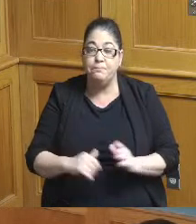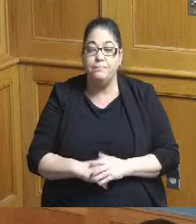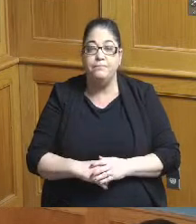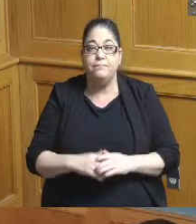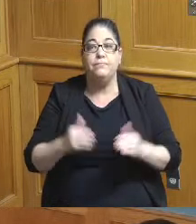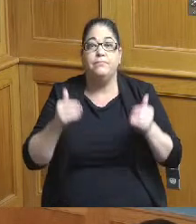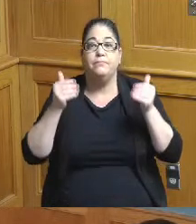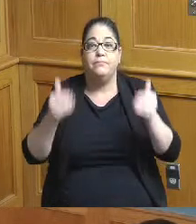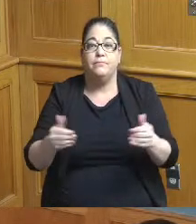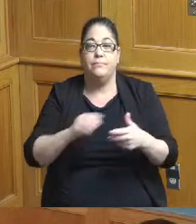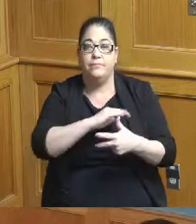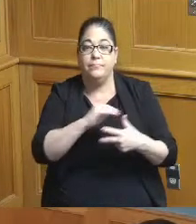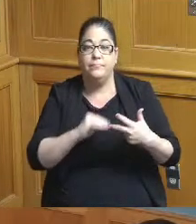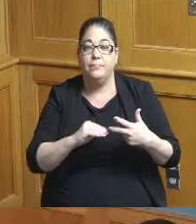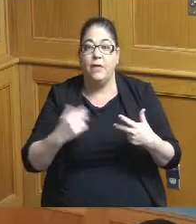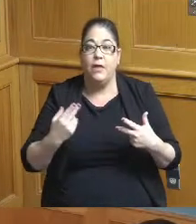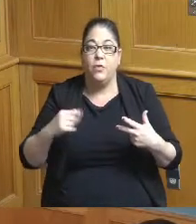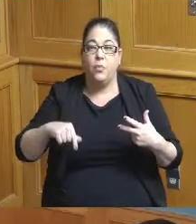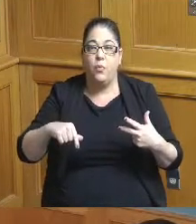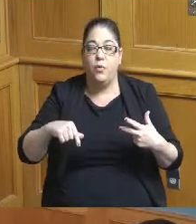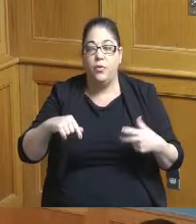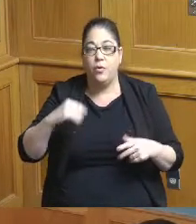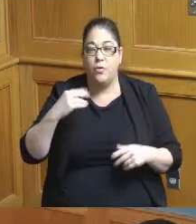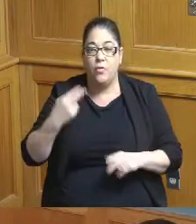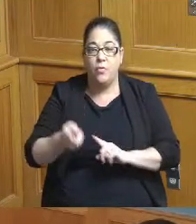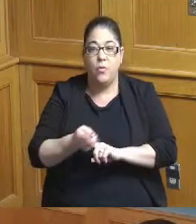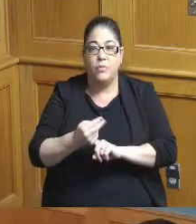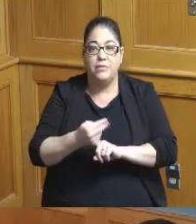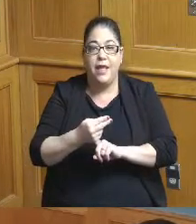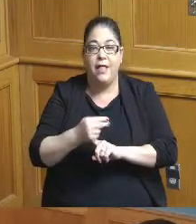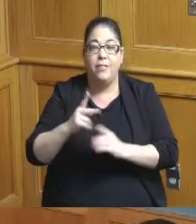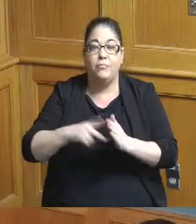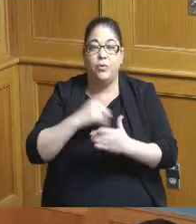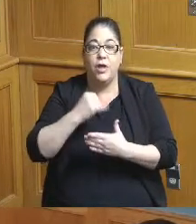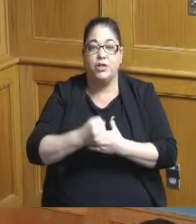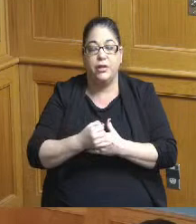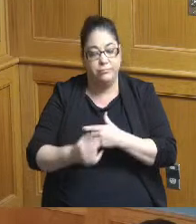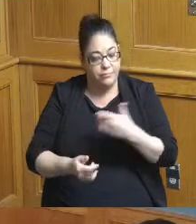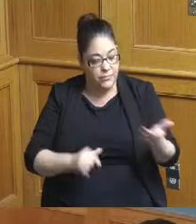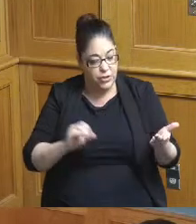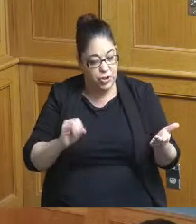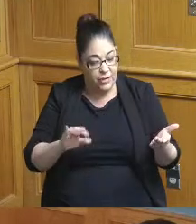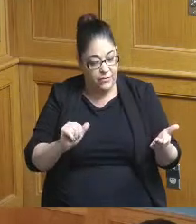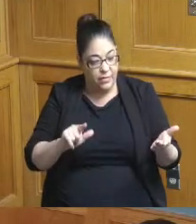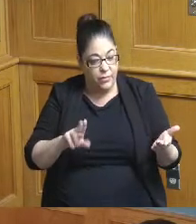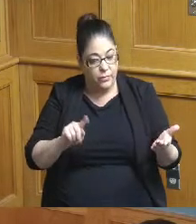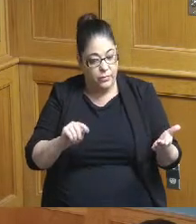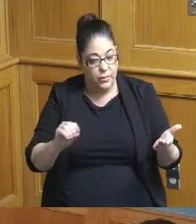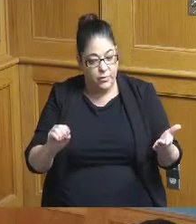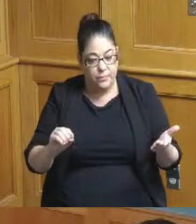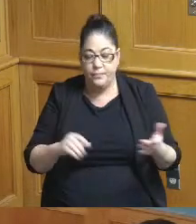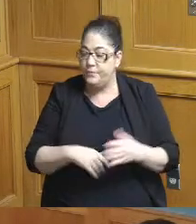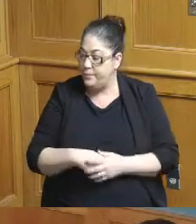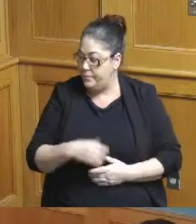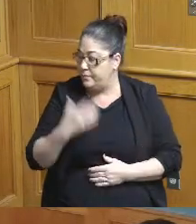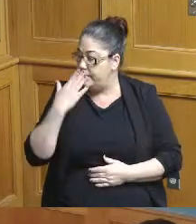forward to item three headquarter Hotel project update okay Jeff Aluotto thank you Madam President